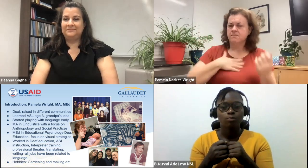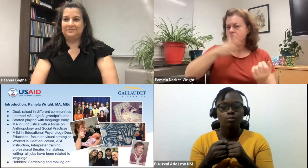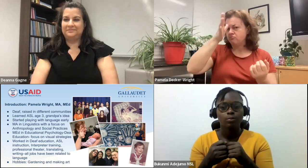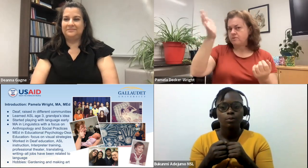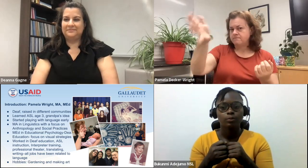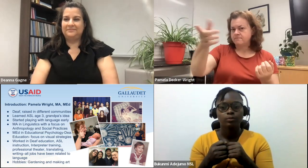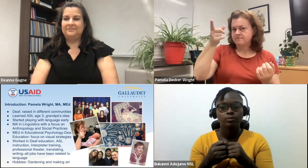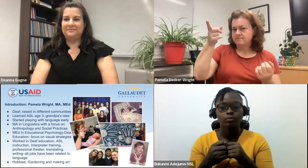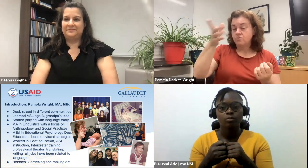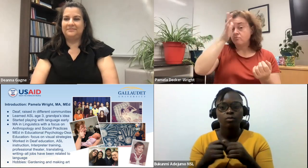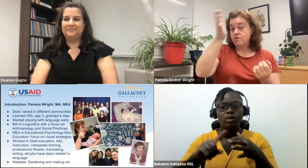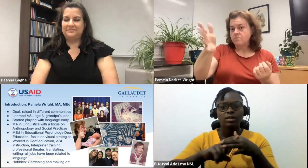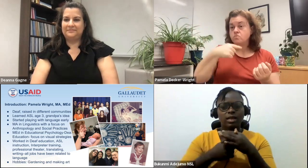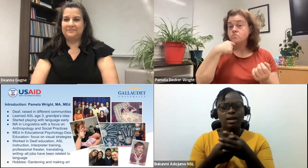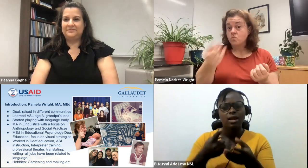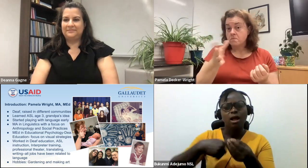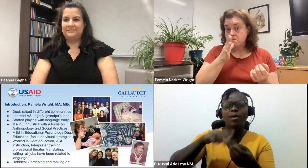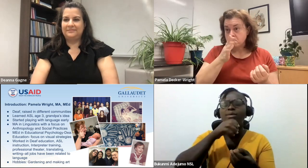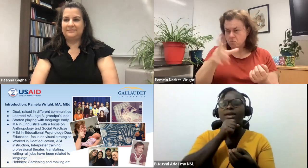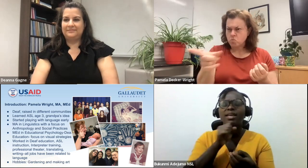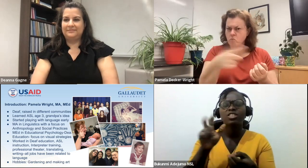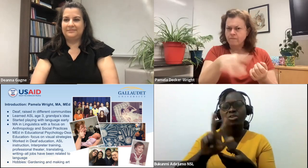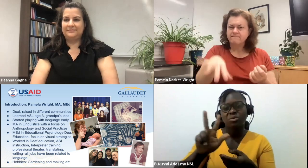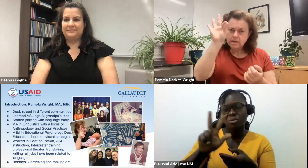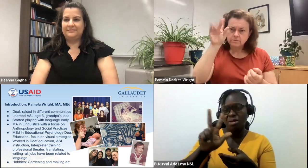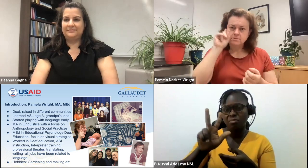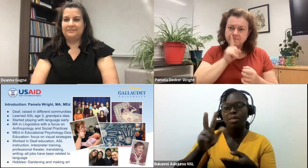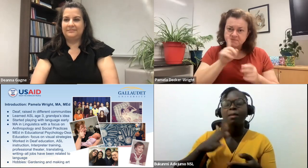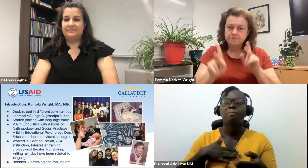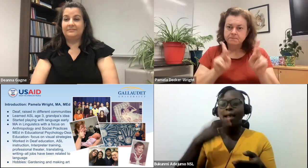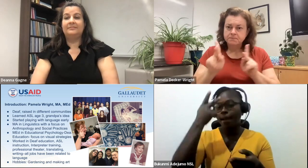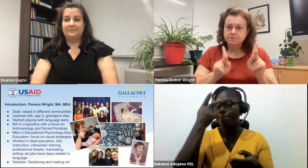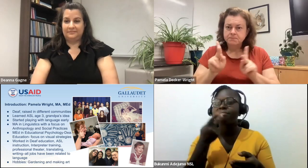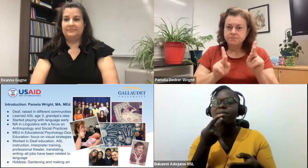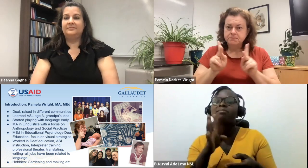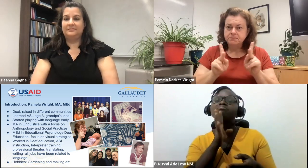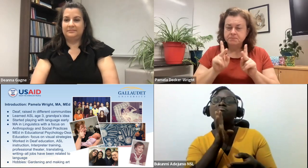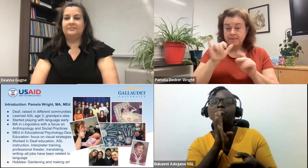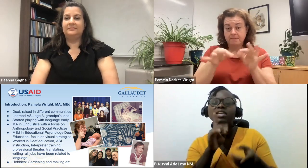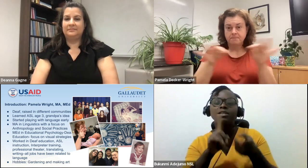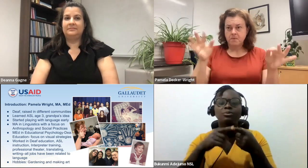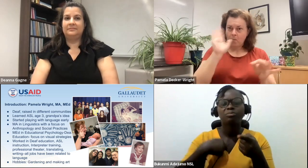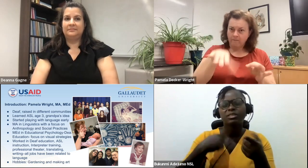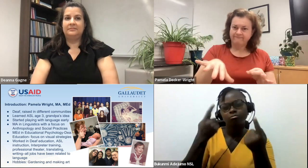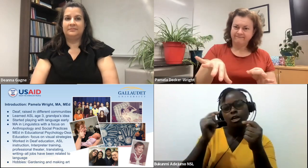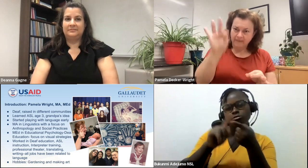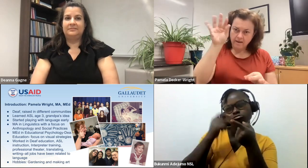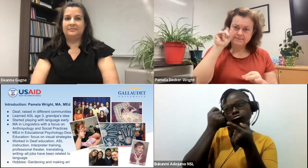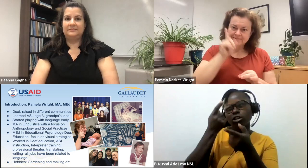and people told my parents to go learn some sign in. It was actually my grandfather who said, You need to find other deaf people.